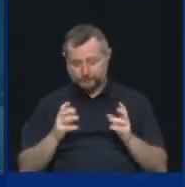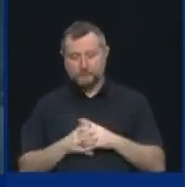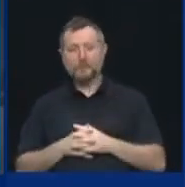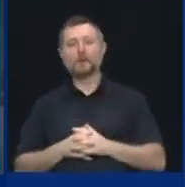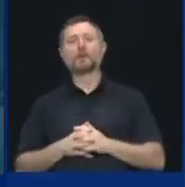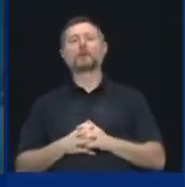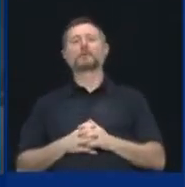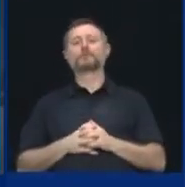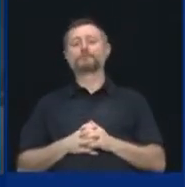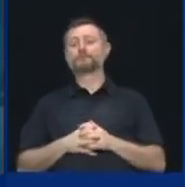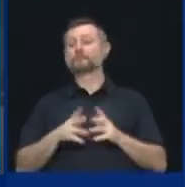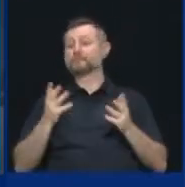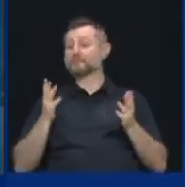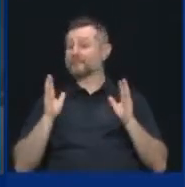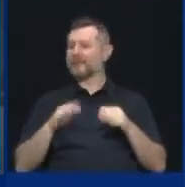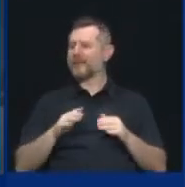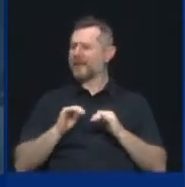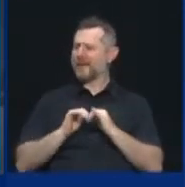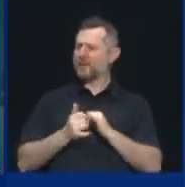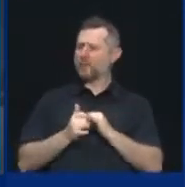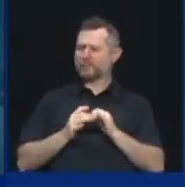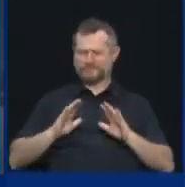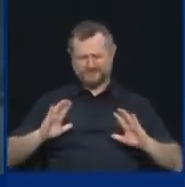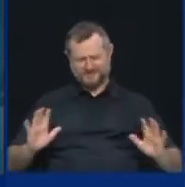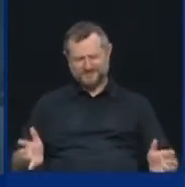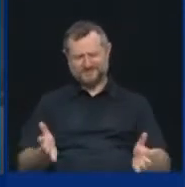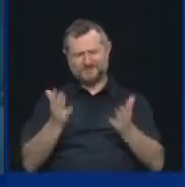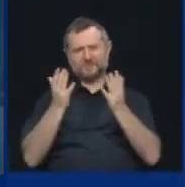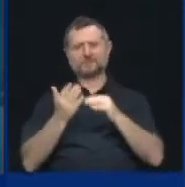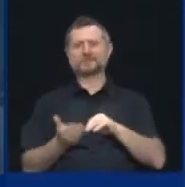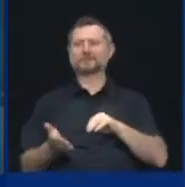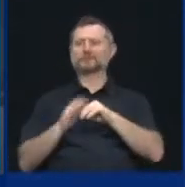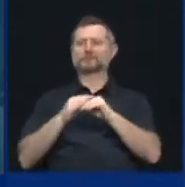OR AS NORMAL AS YOU CAN BE POST-COVID.